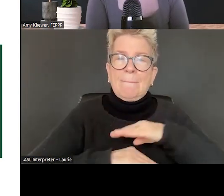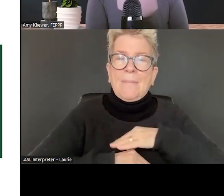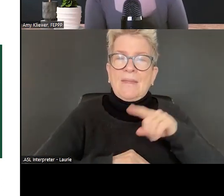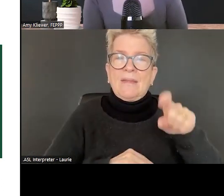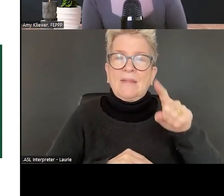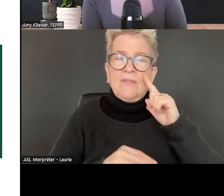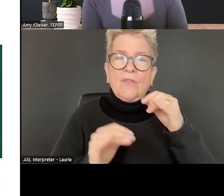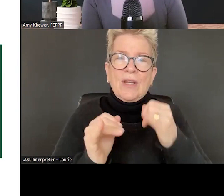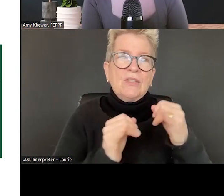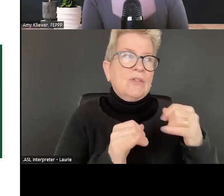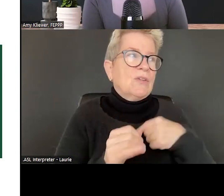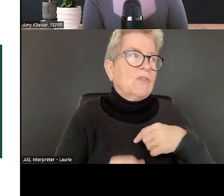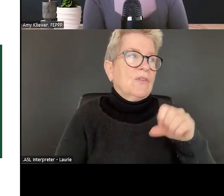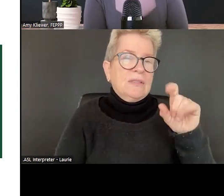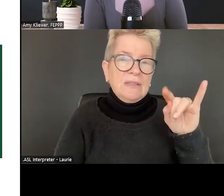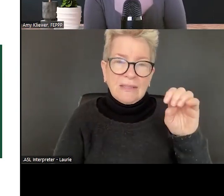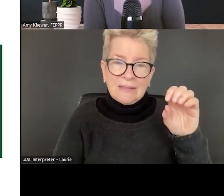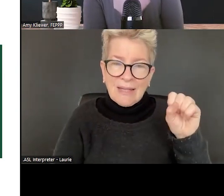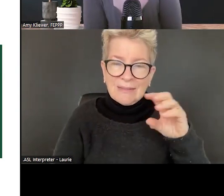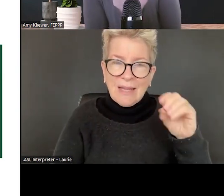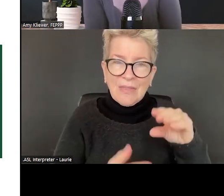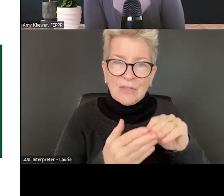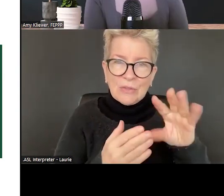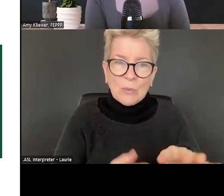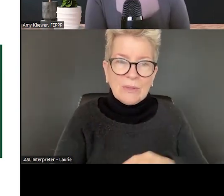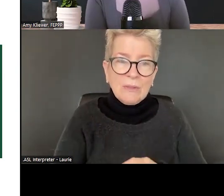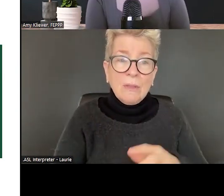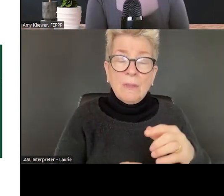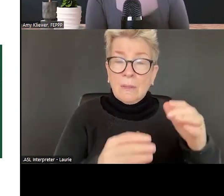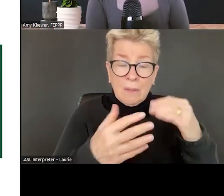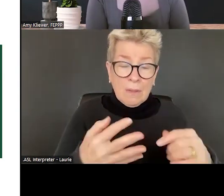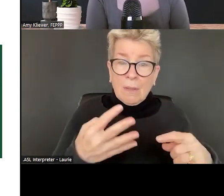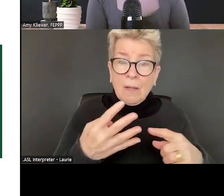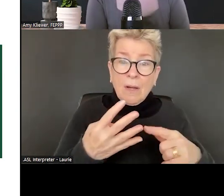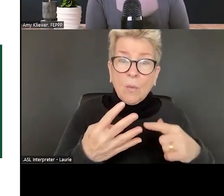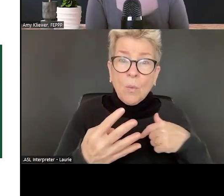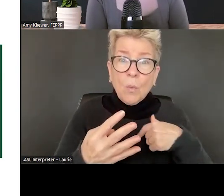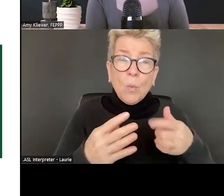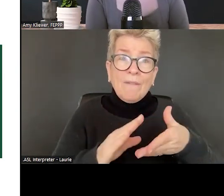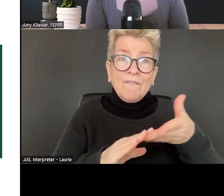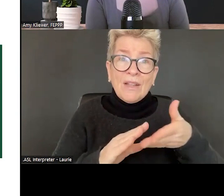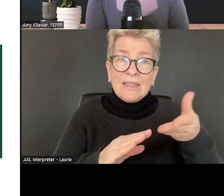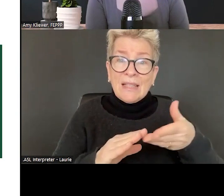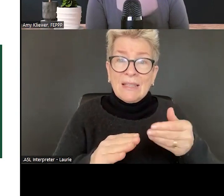and students. And we facilitate an amazing grant that I am going to talk about in